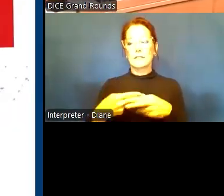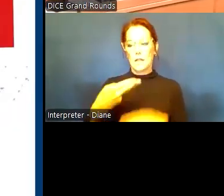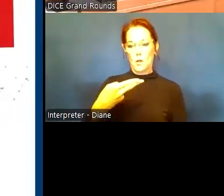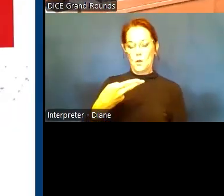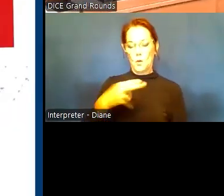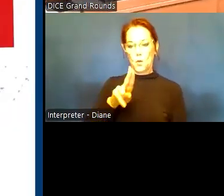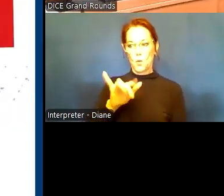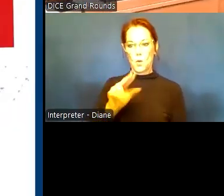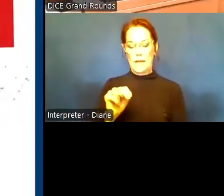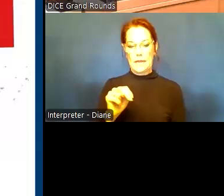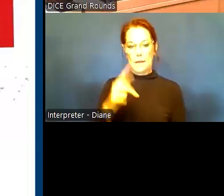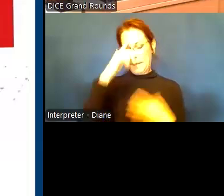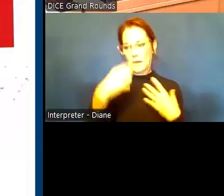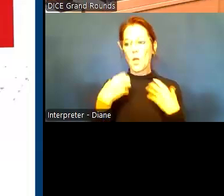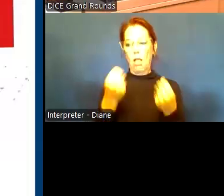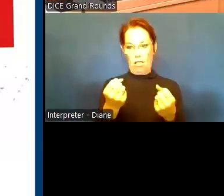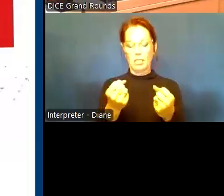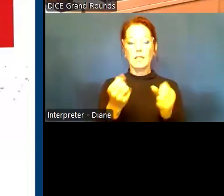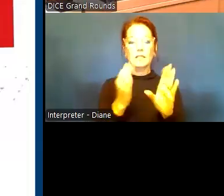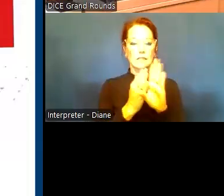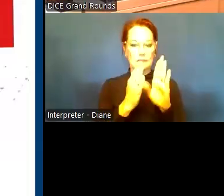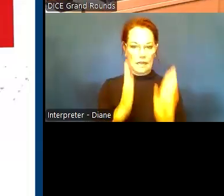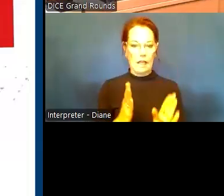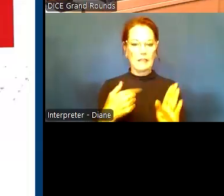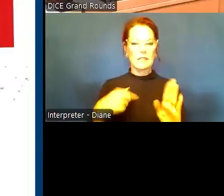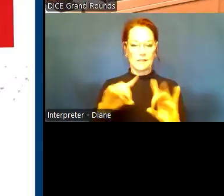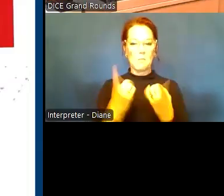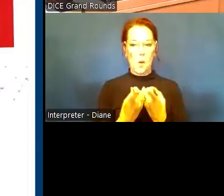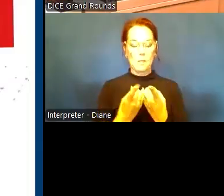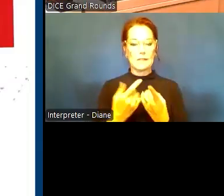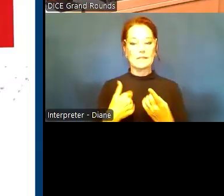department of psychiatry um and uh as a way of introducing myself I'm going to share a little